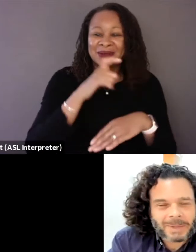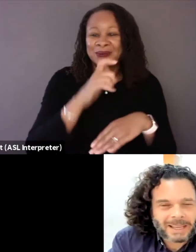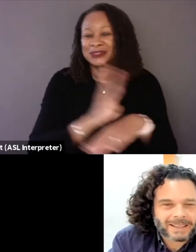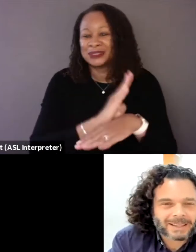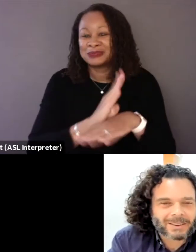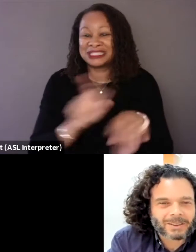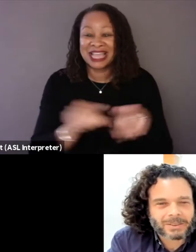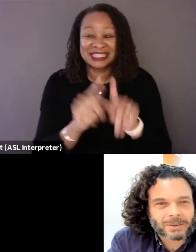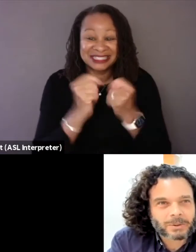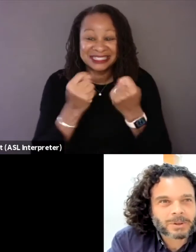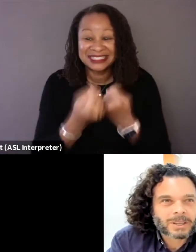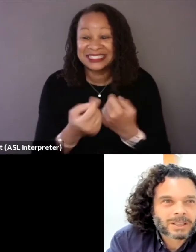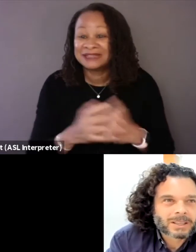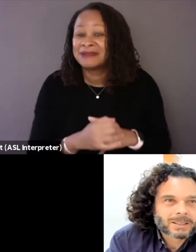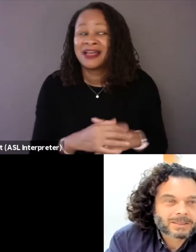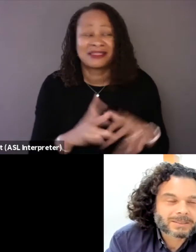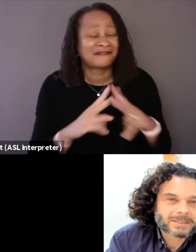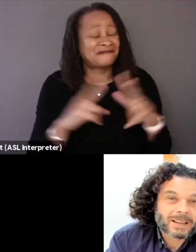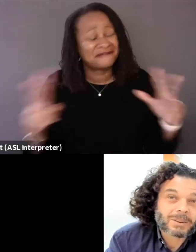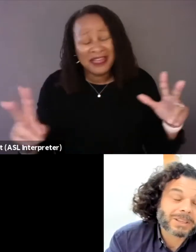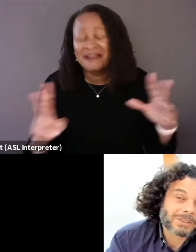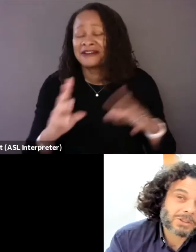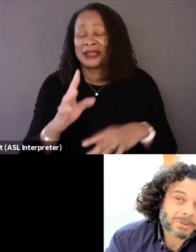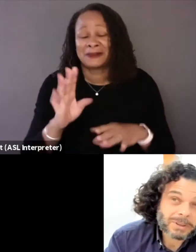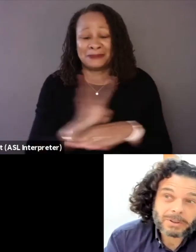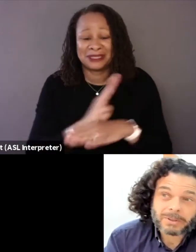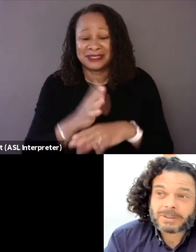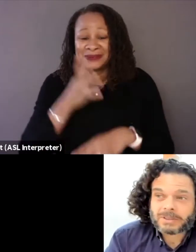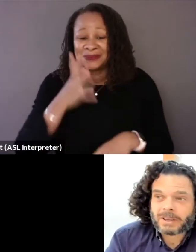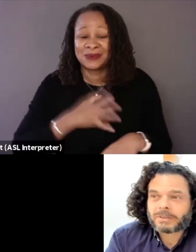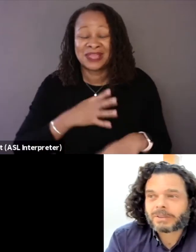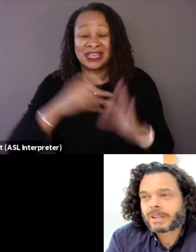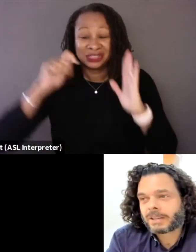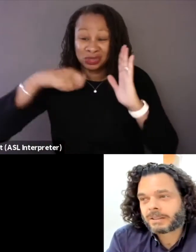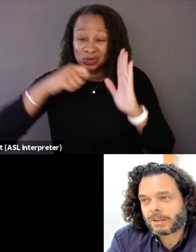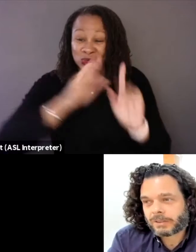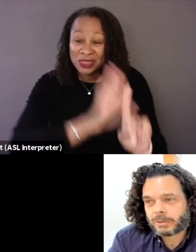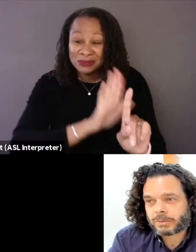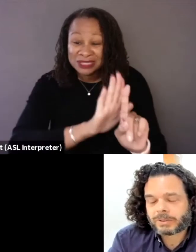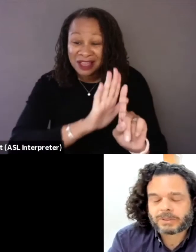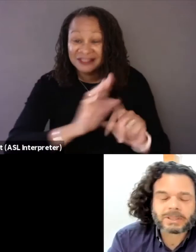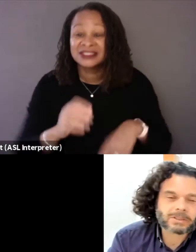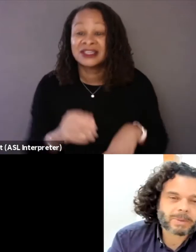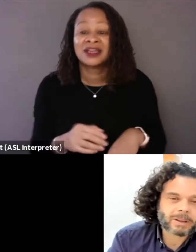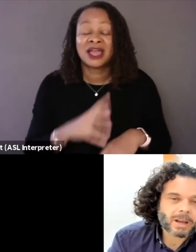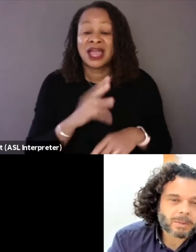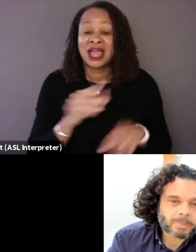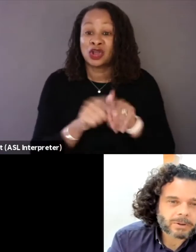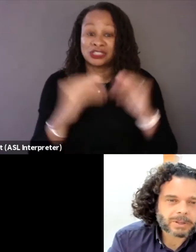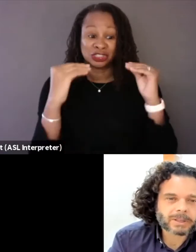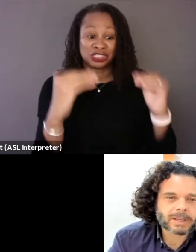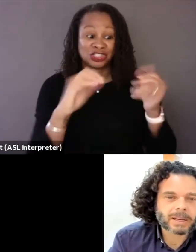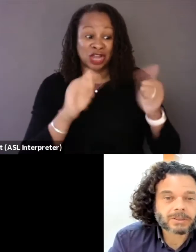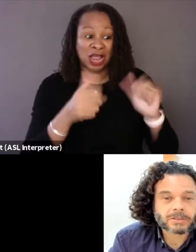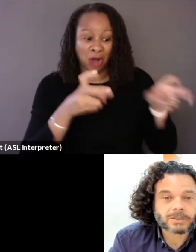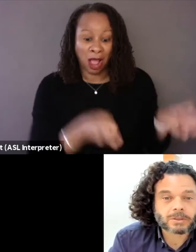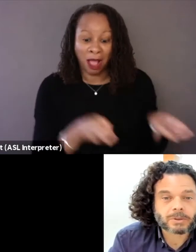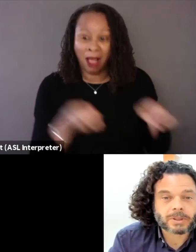and then also not only to shoot their selves and then also to teach them how to upload it and not just to do it with an